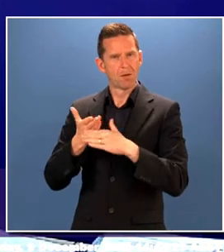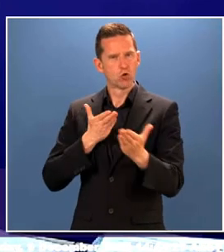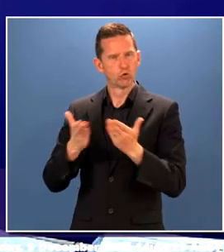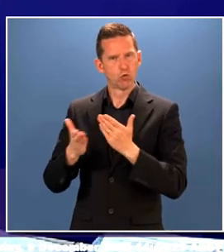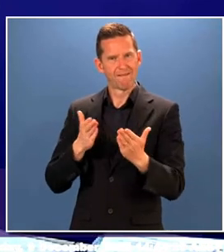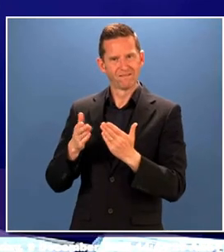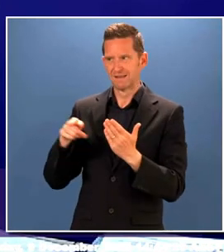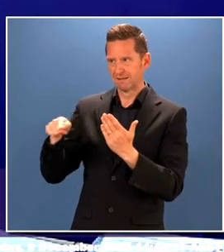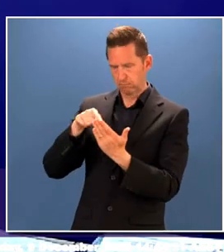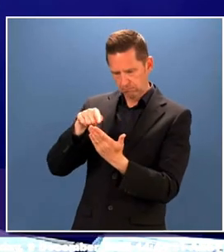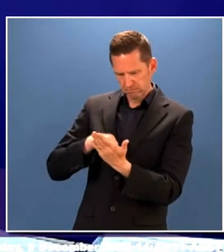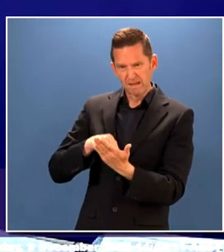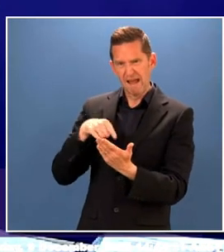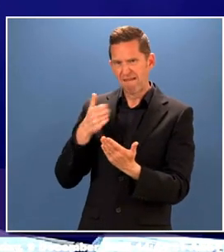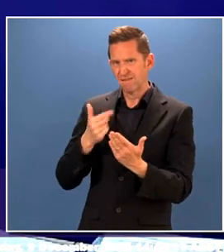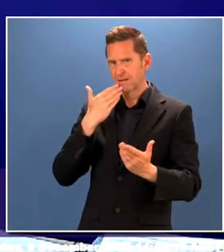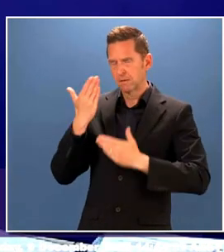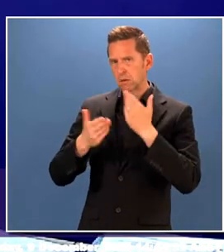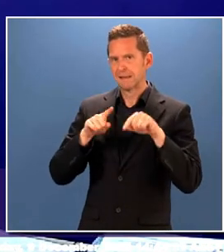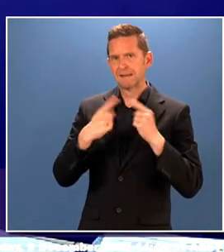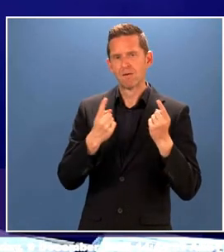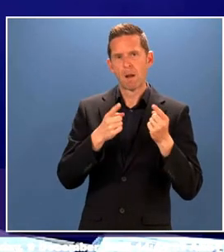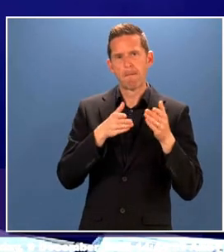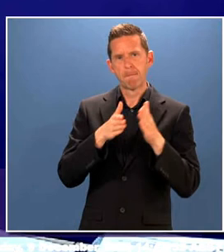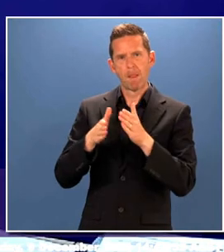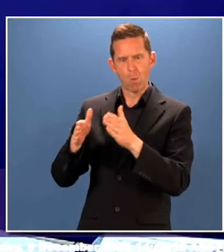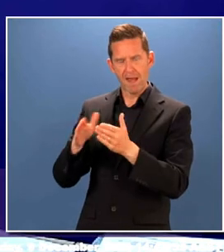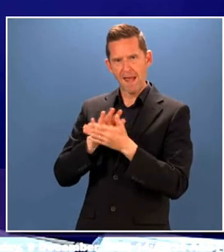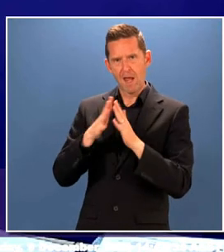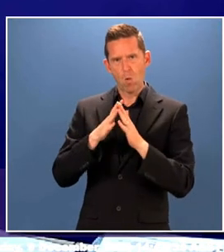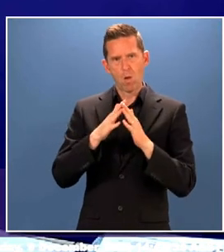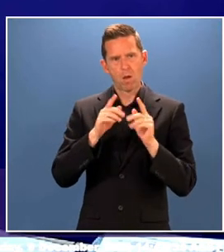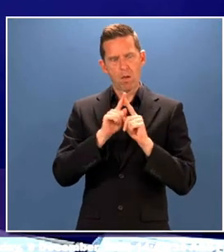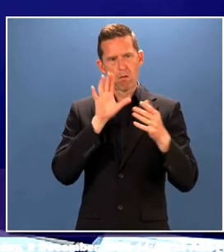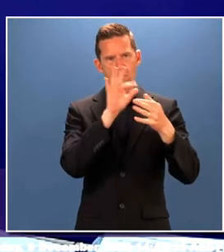pathways to or from DES, Disability Employment Services.